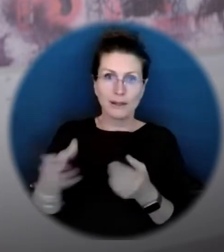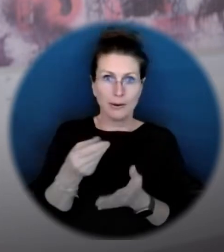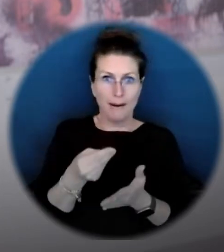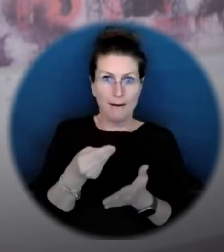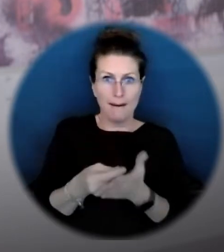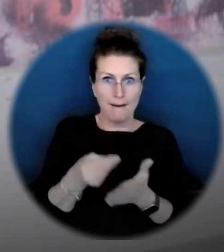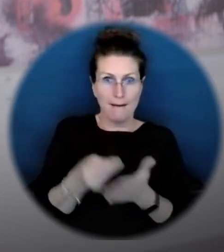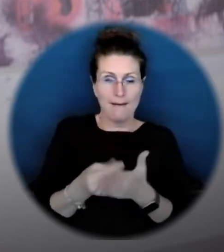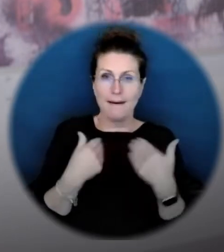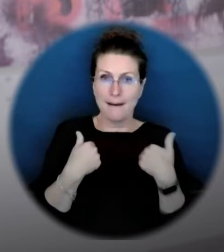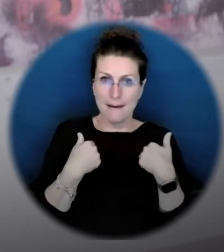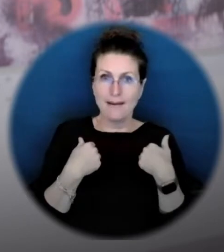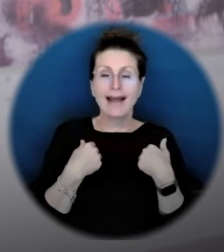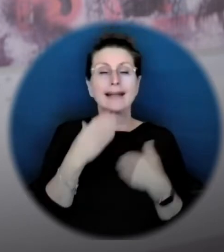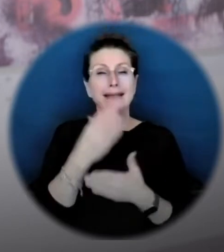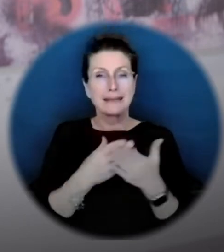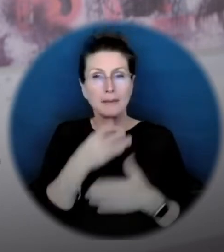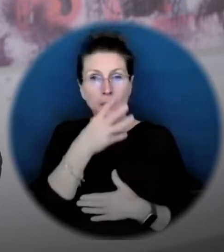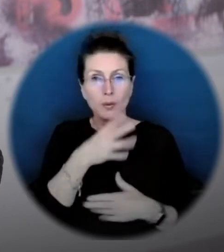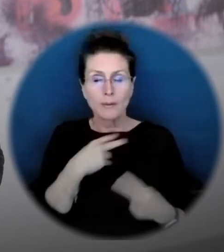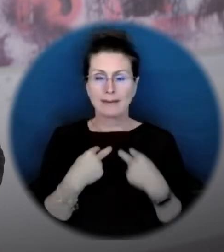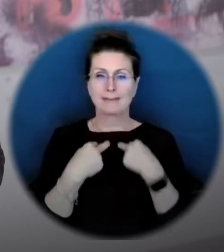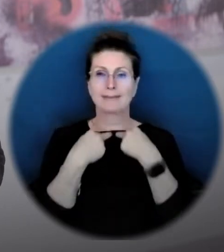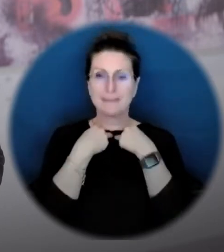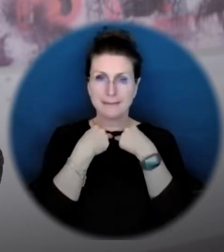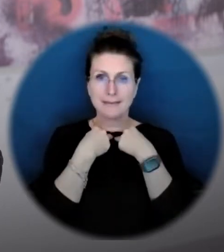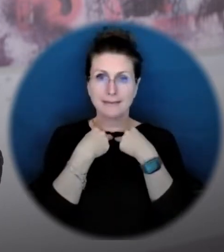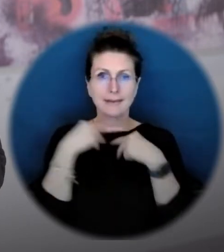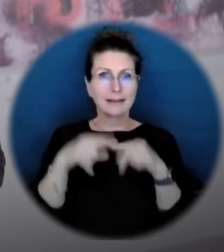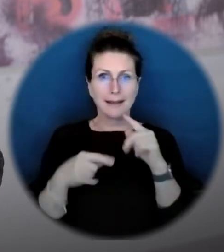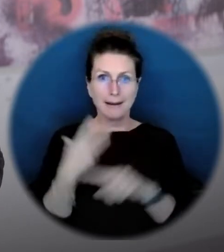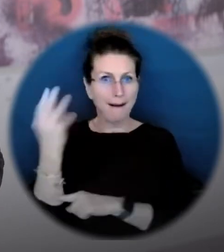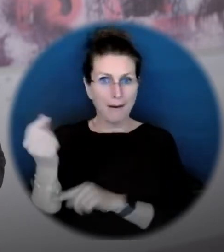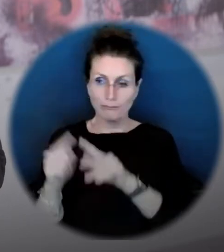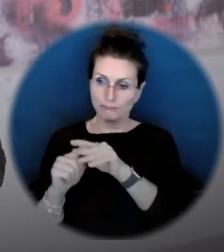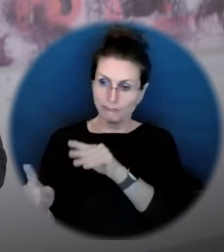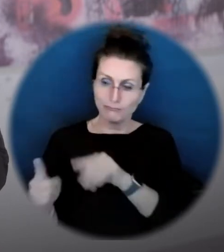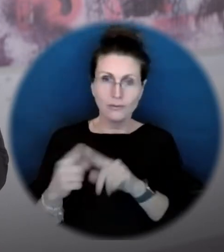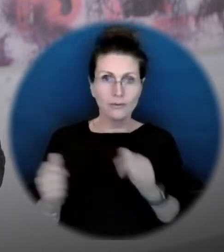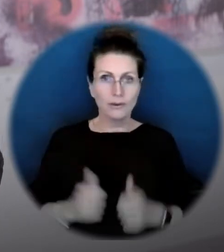and trapping some women in living situations with potentially abusive partners.